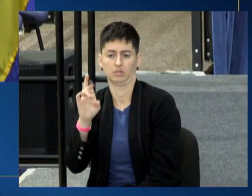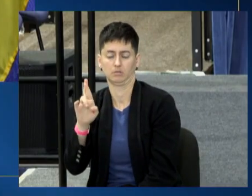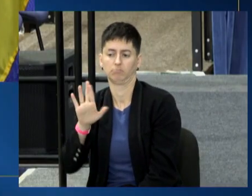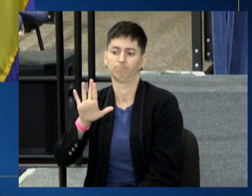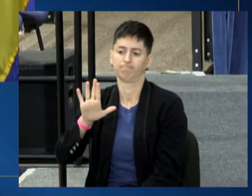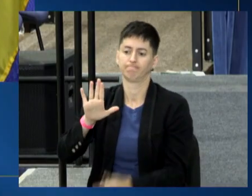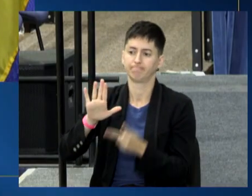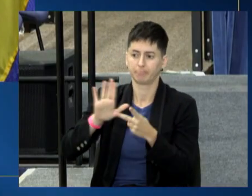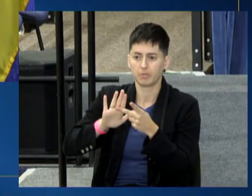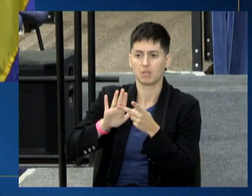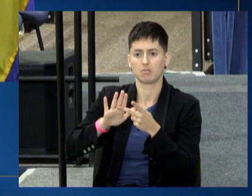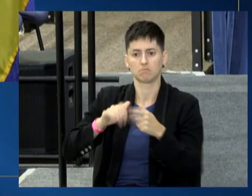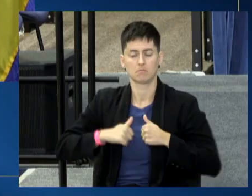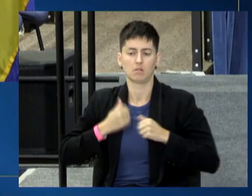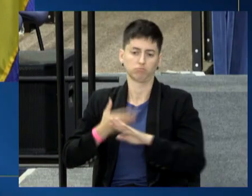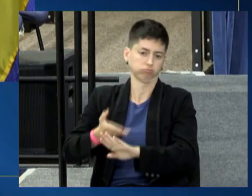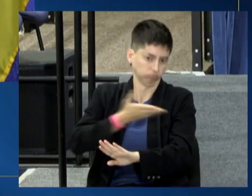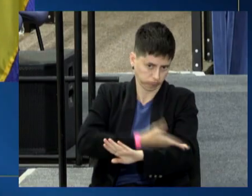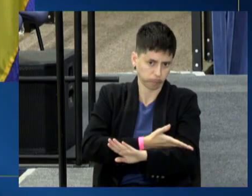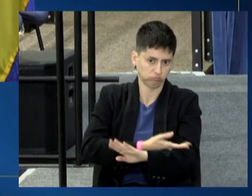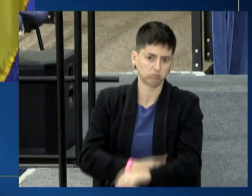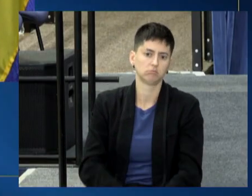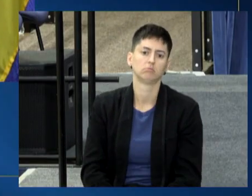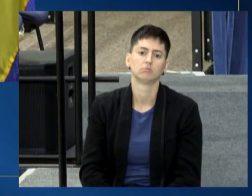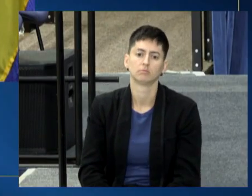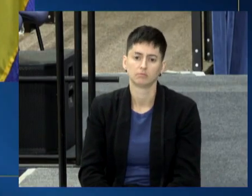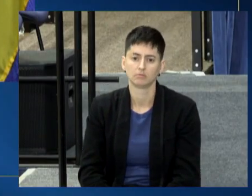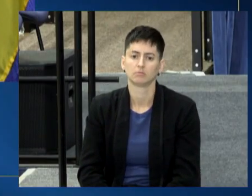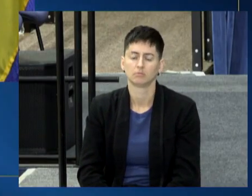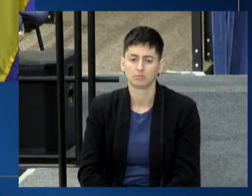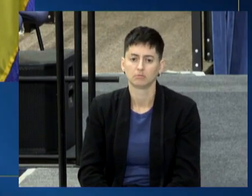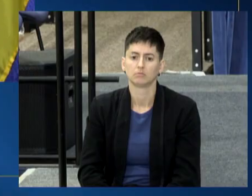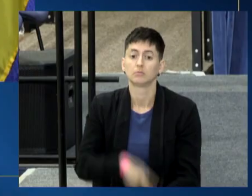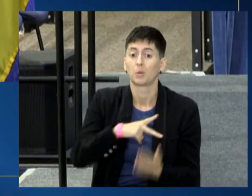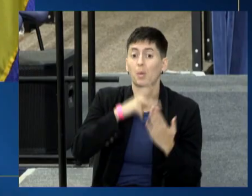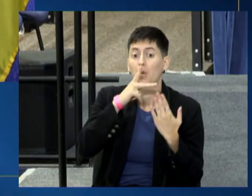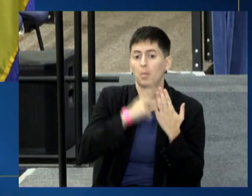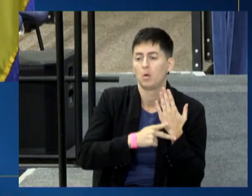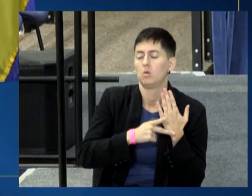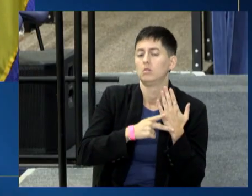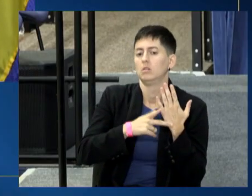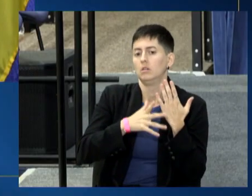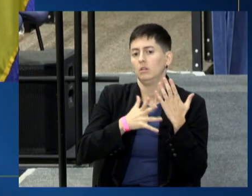progress. Through collaborations with the public and private sector advocacy groups and